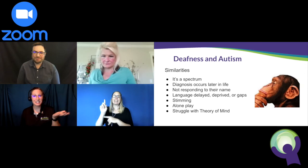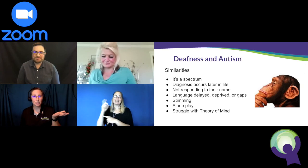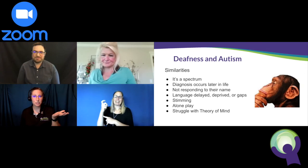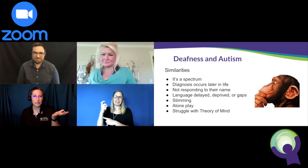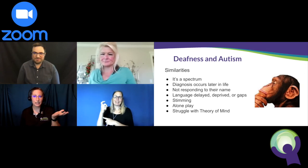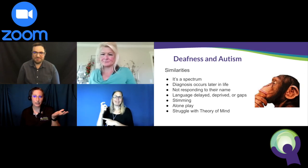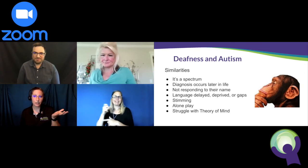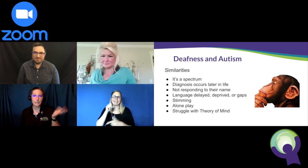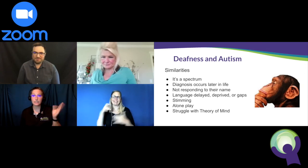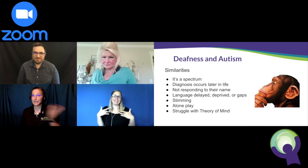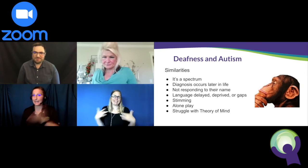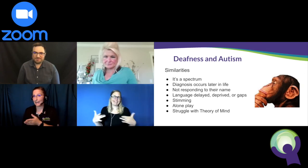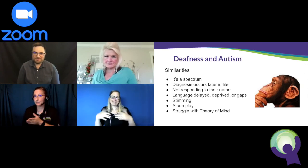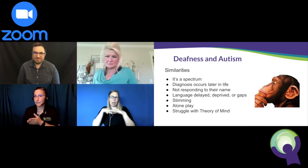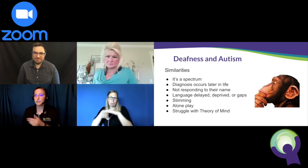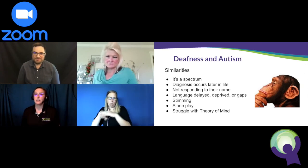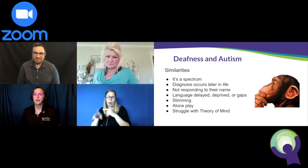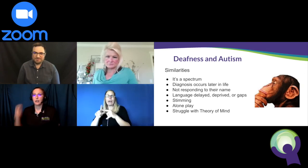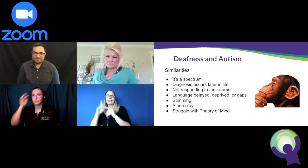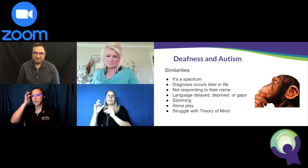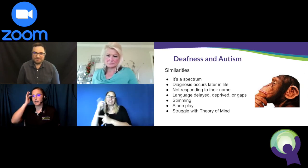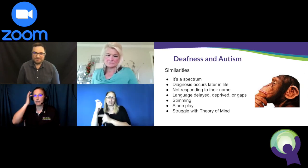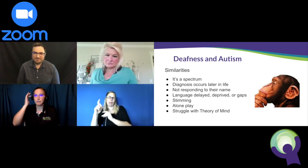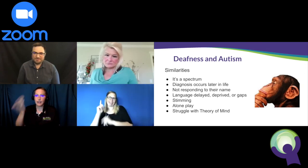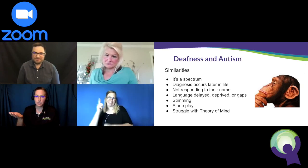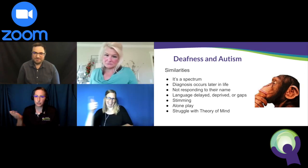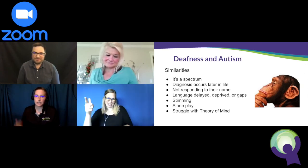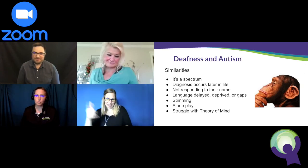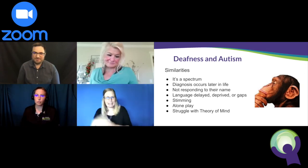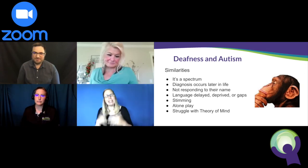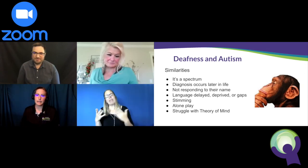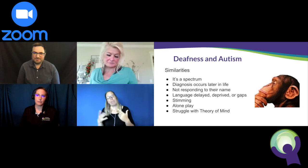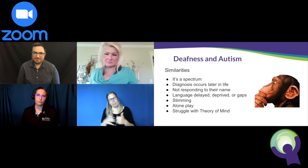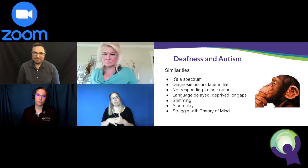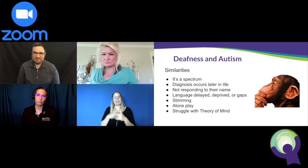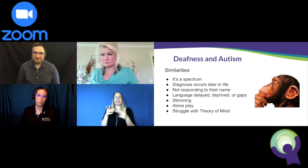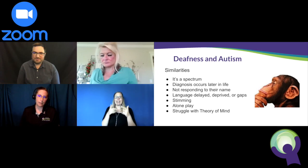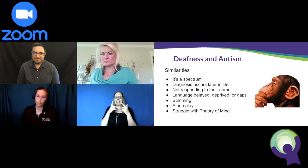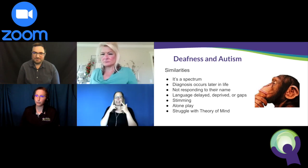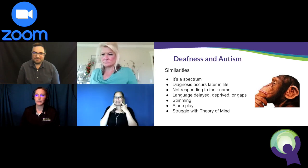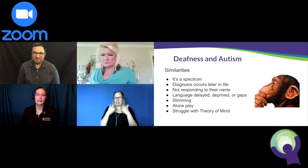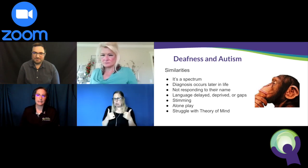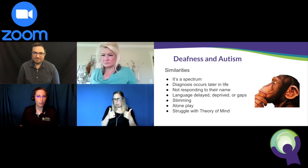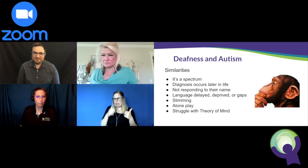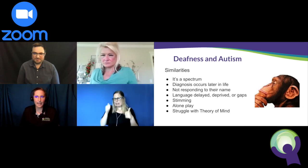much with the hearing loss but it can be. Again we have screening tools at birth that can help with that